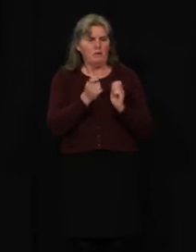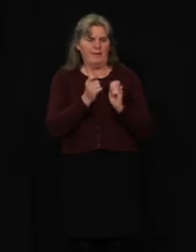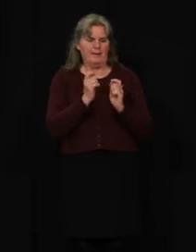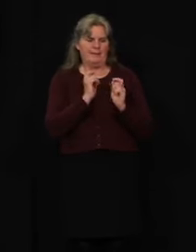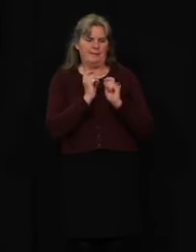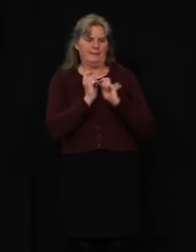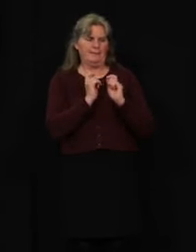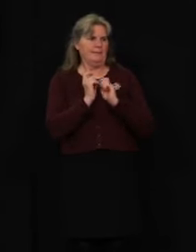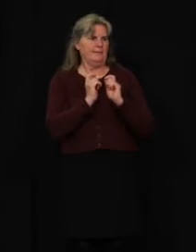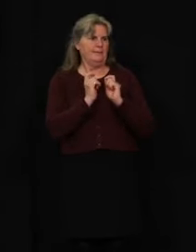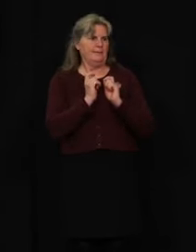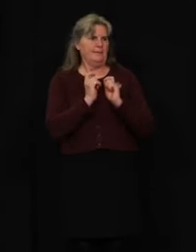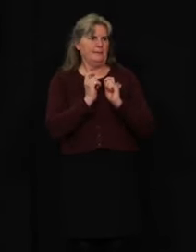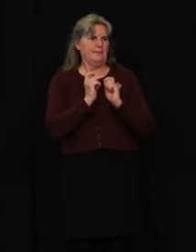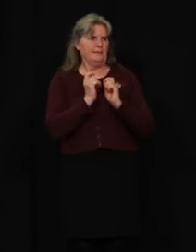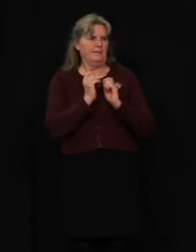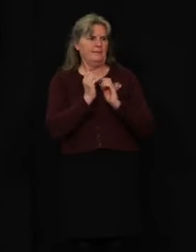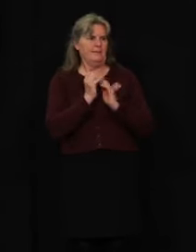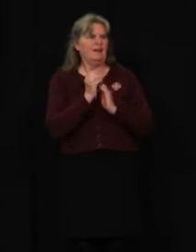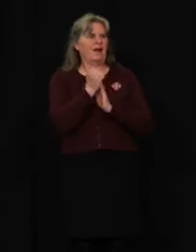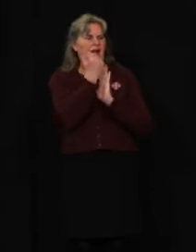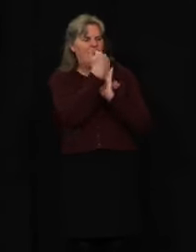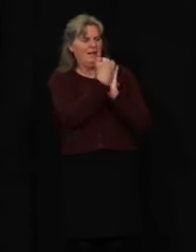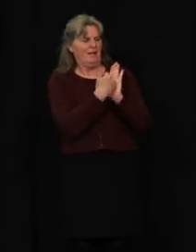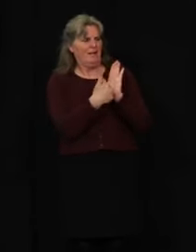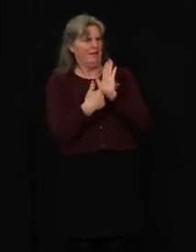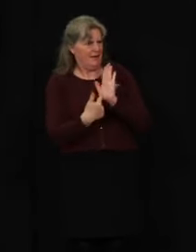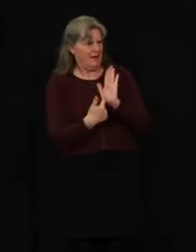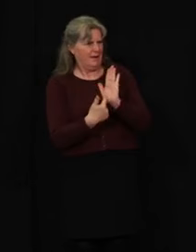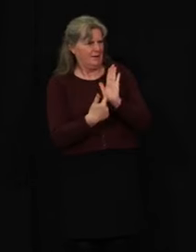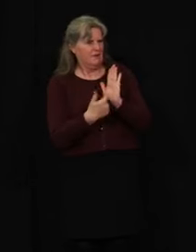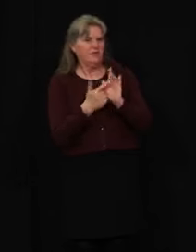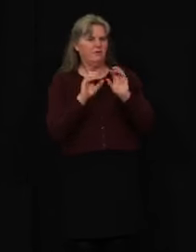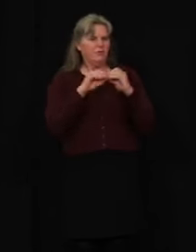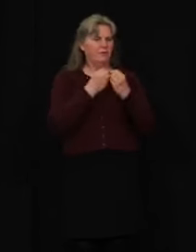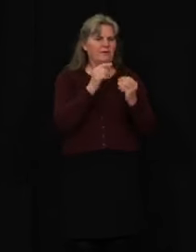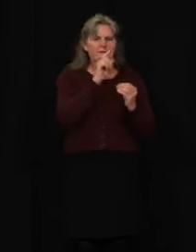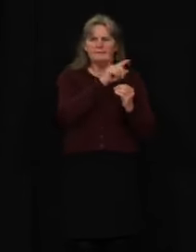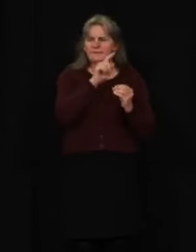week coming up.